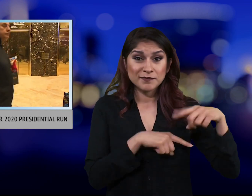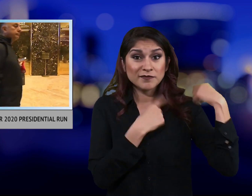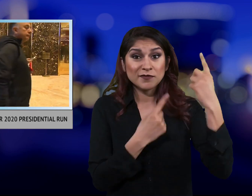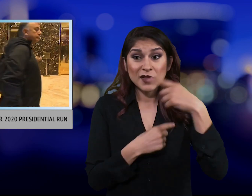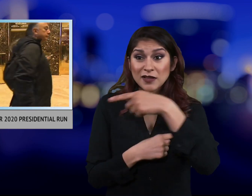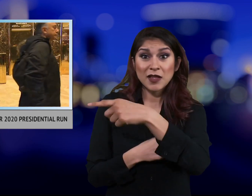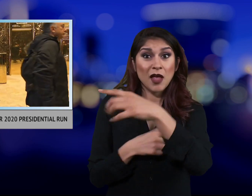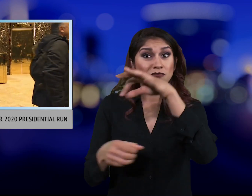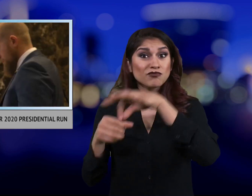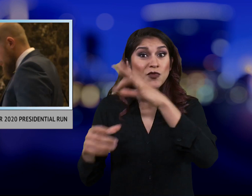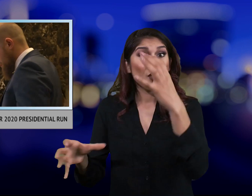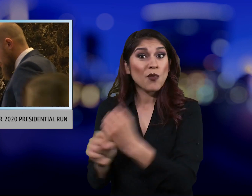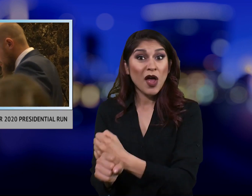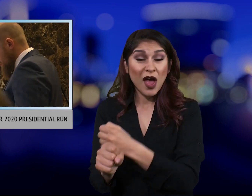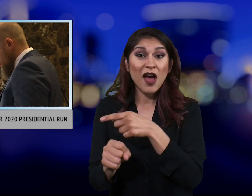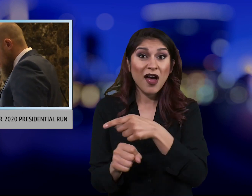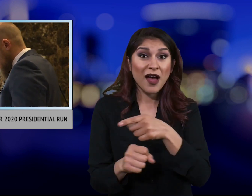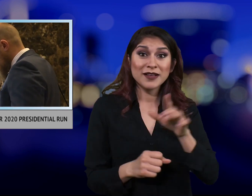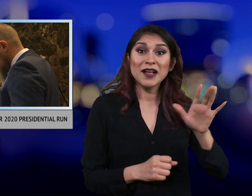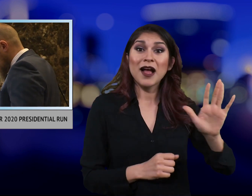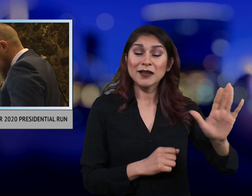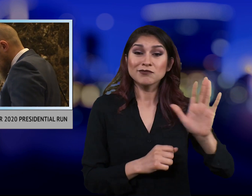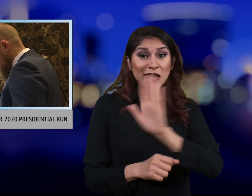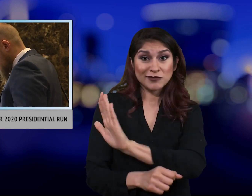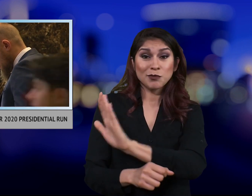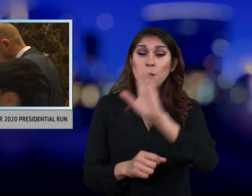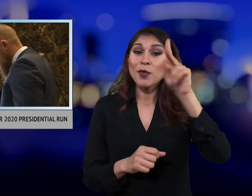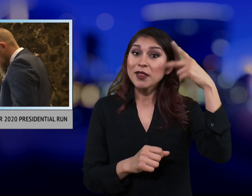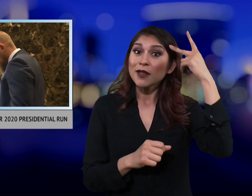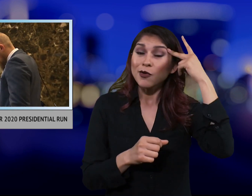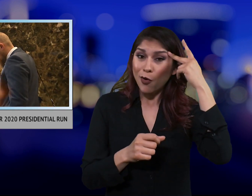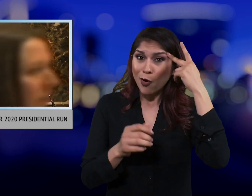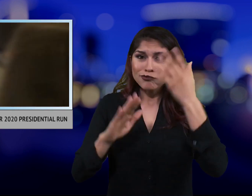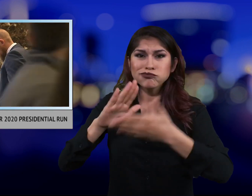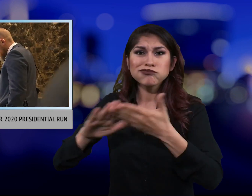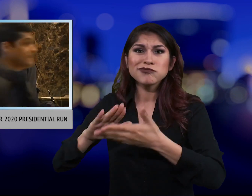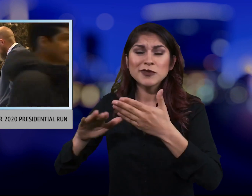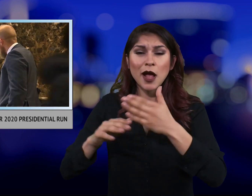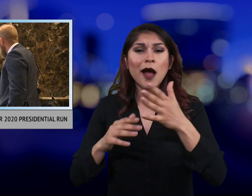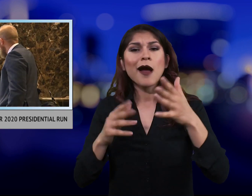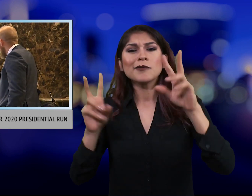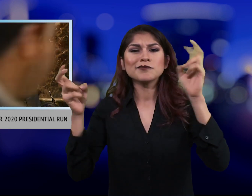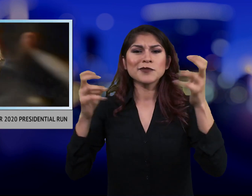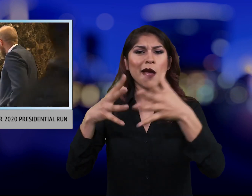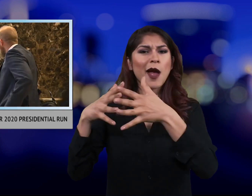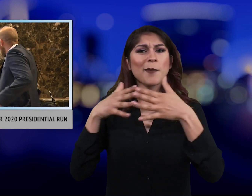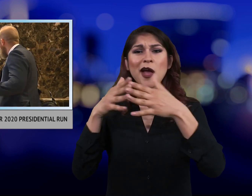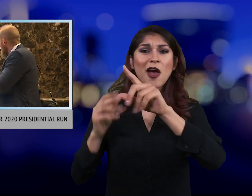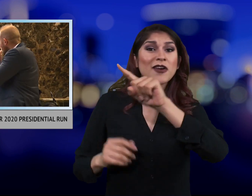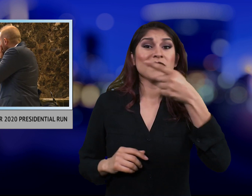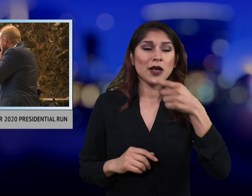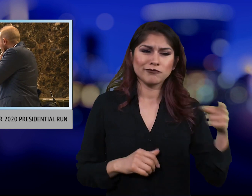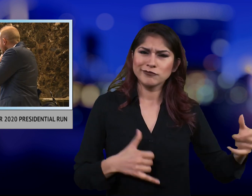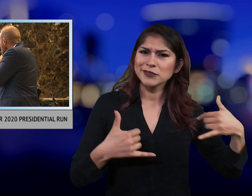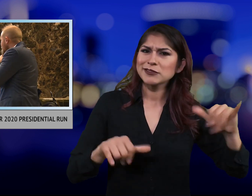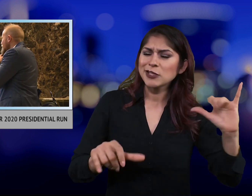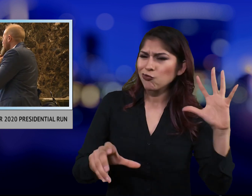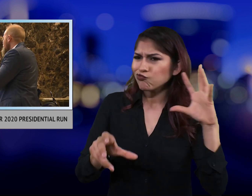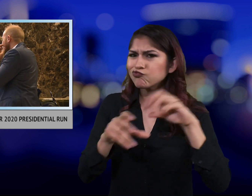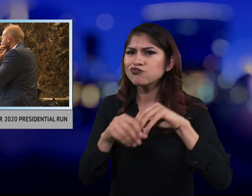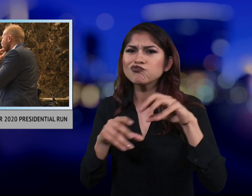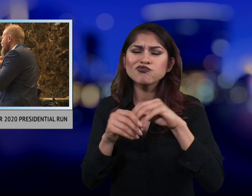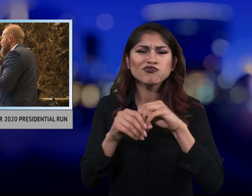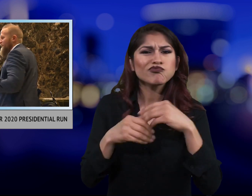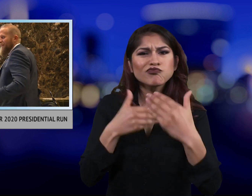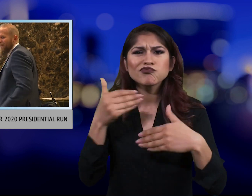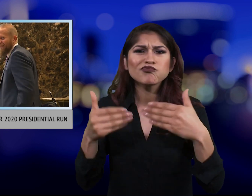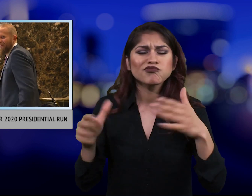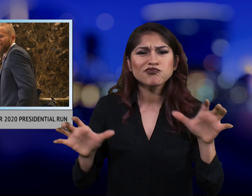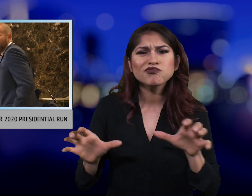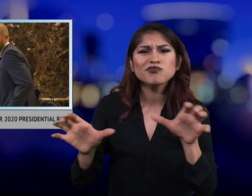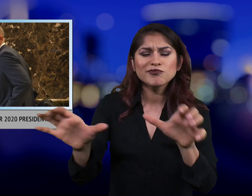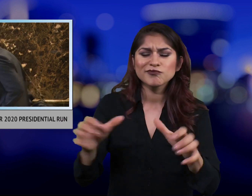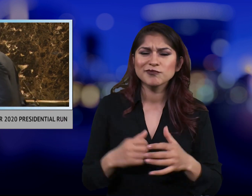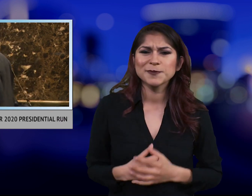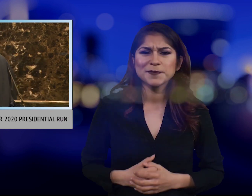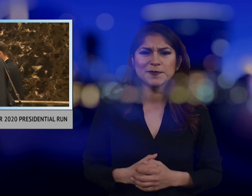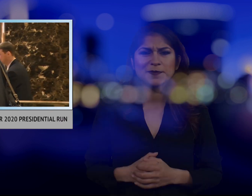Parscale has been active in Trump's political operation "America First" since Trump was elected.